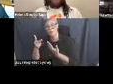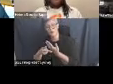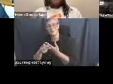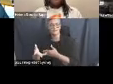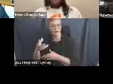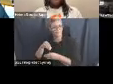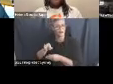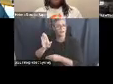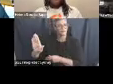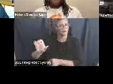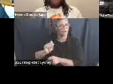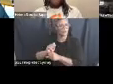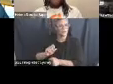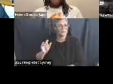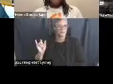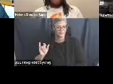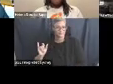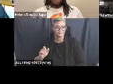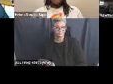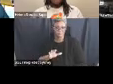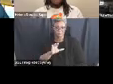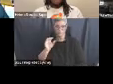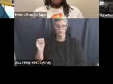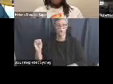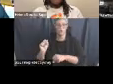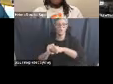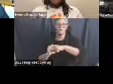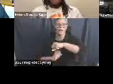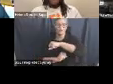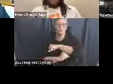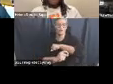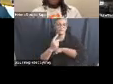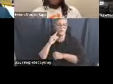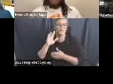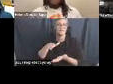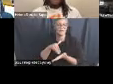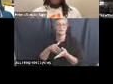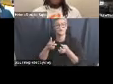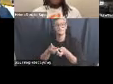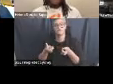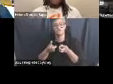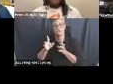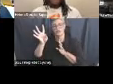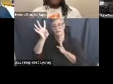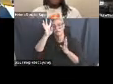co-founder of the center for district innovation and leadership in early childhood education